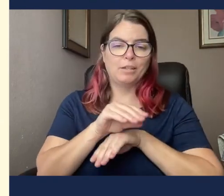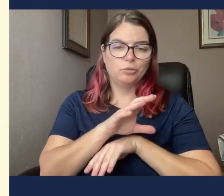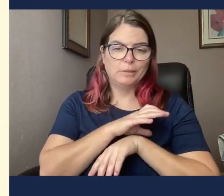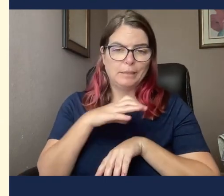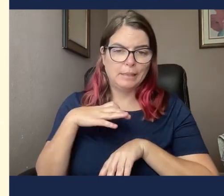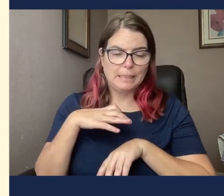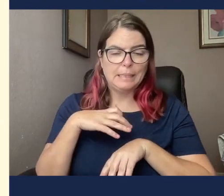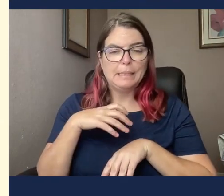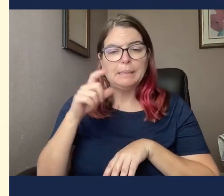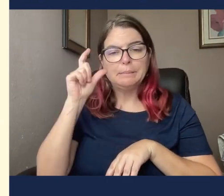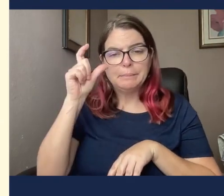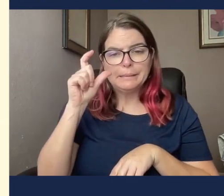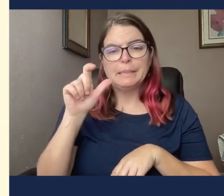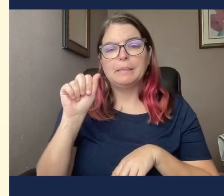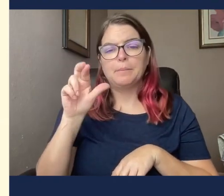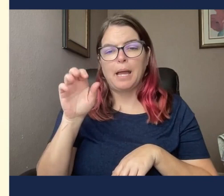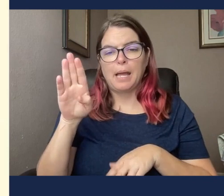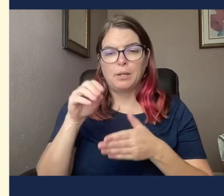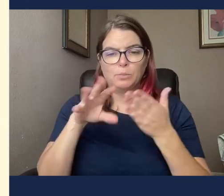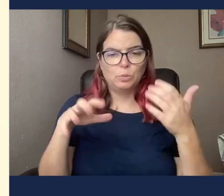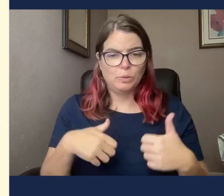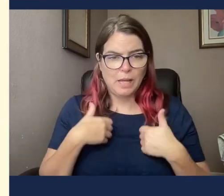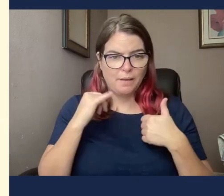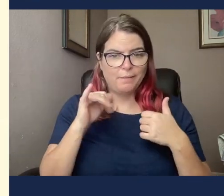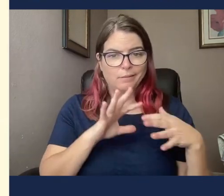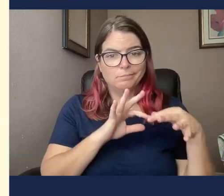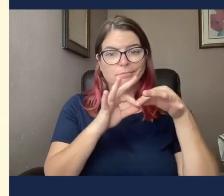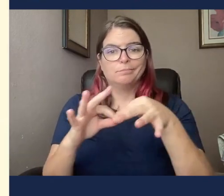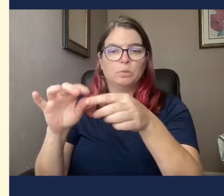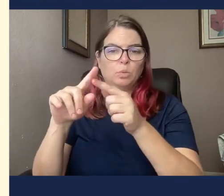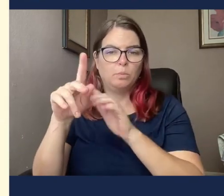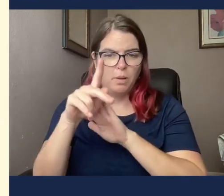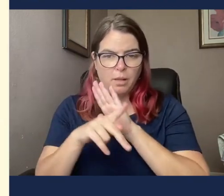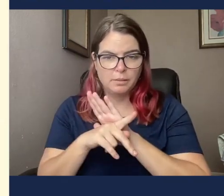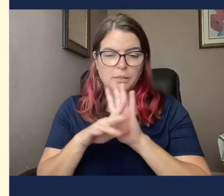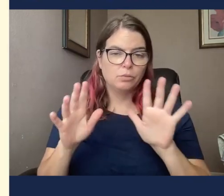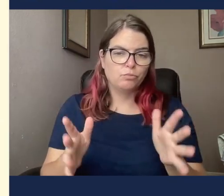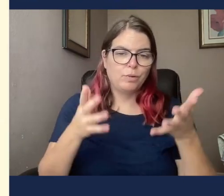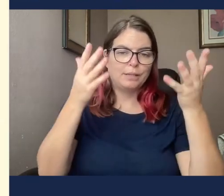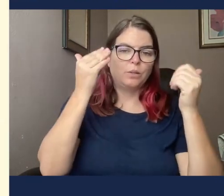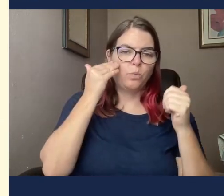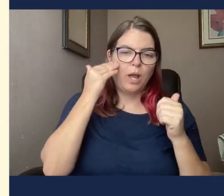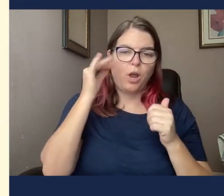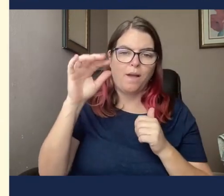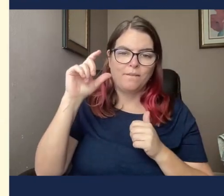list also about Muslims. A variety of different books. And